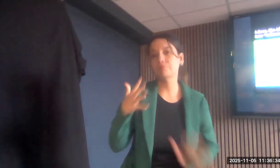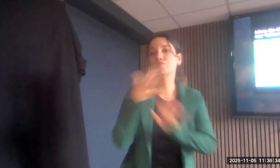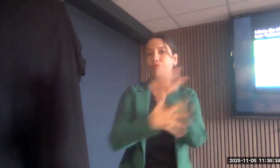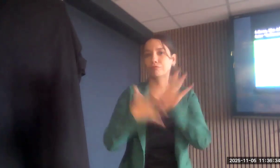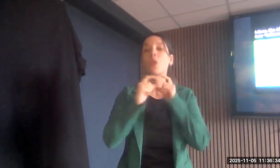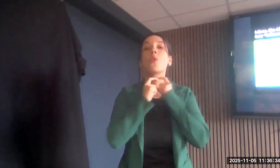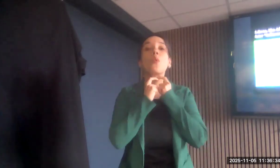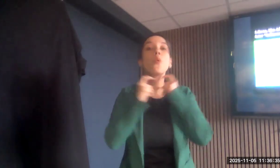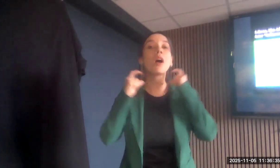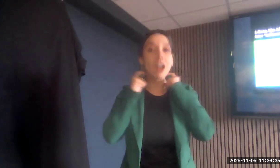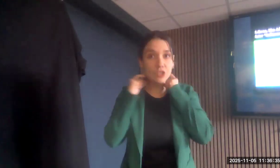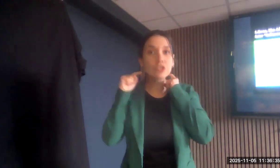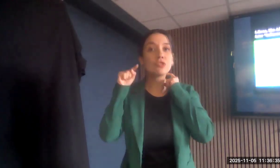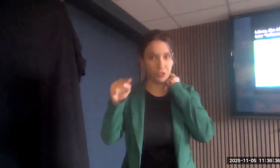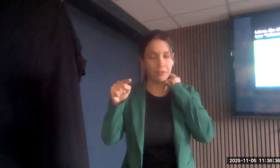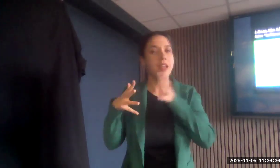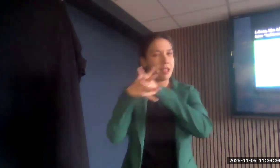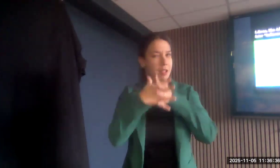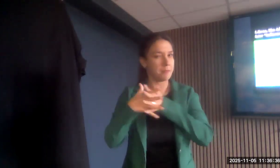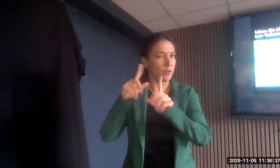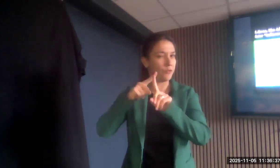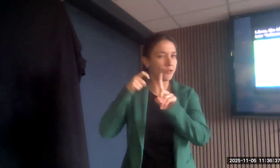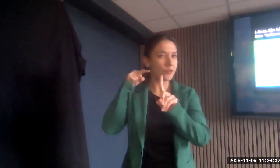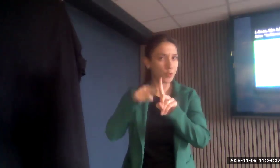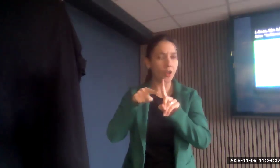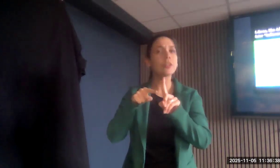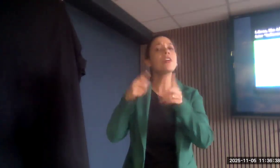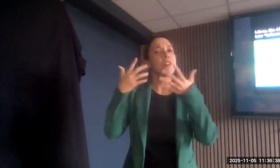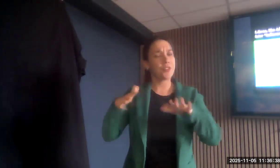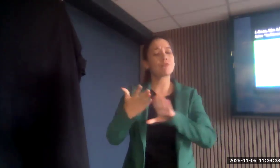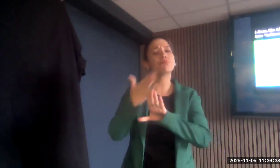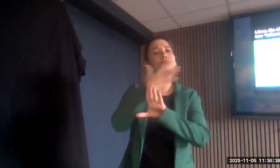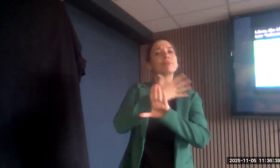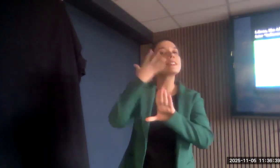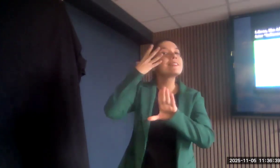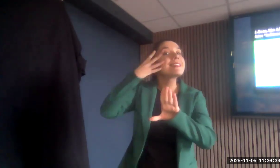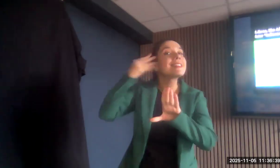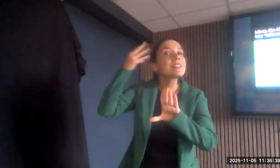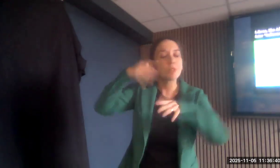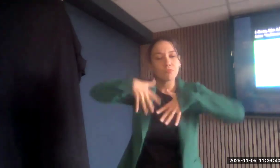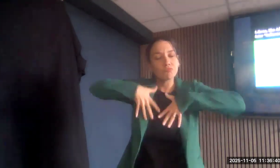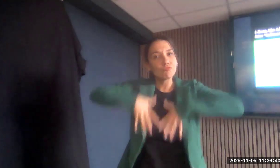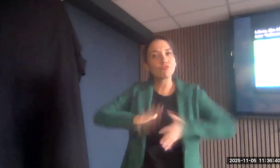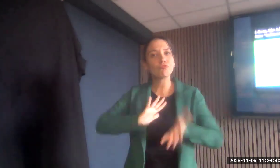Of Oats. This is his sign name. He was an American missionary.